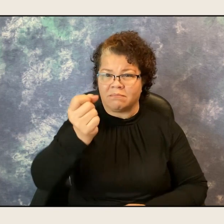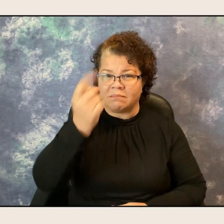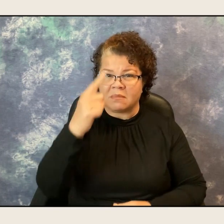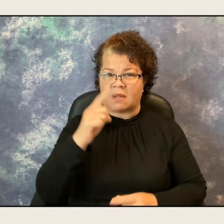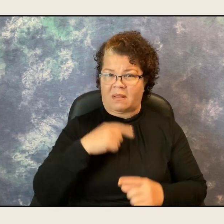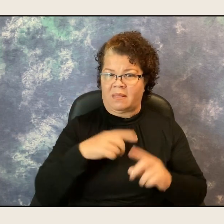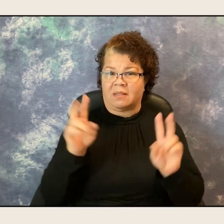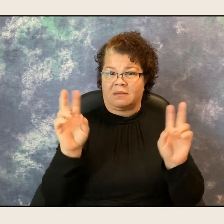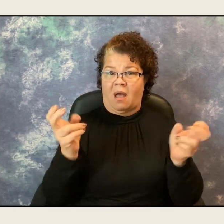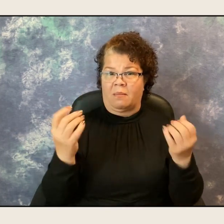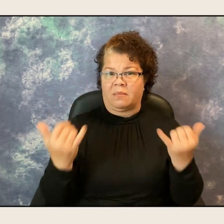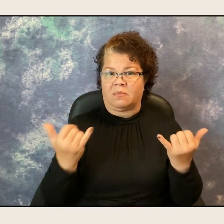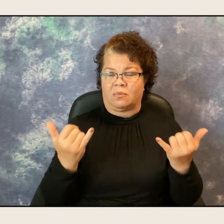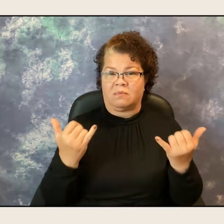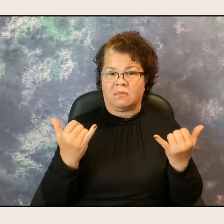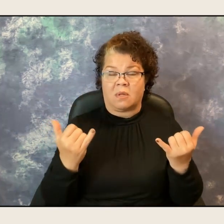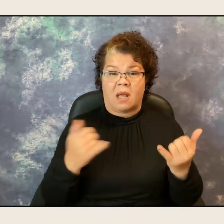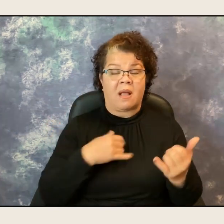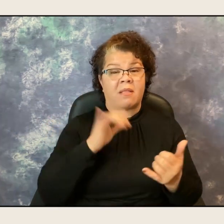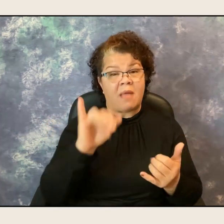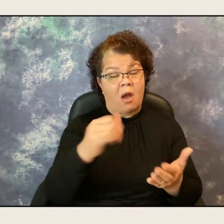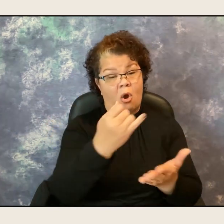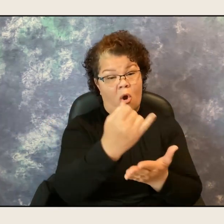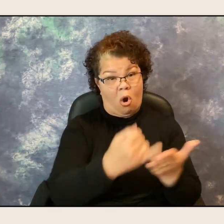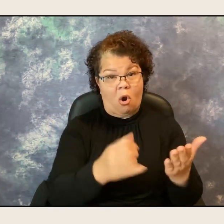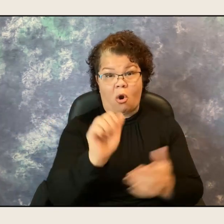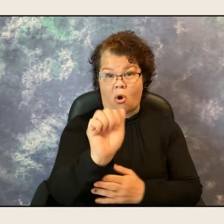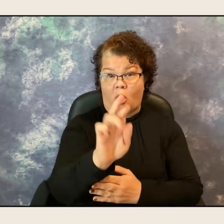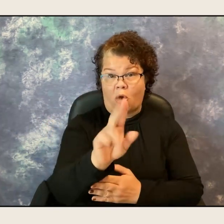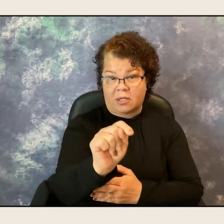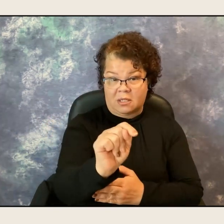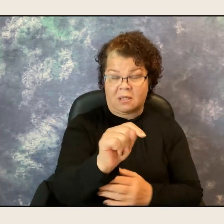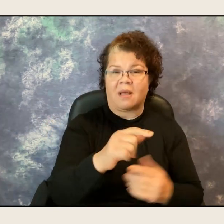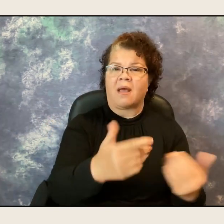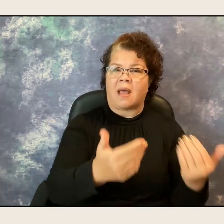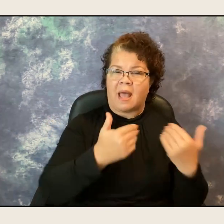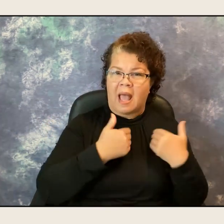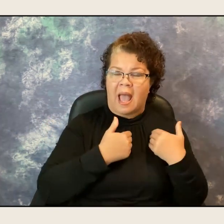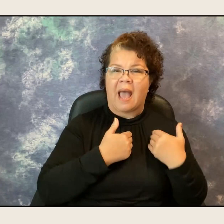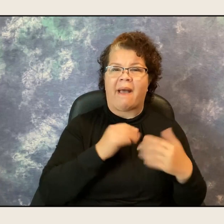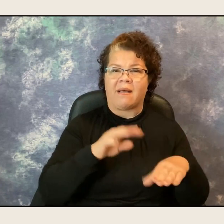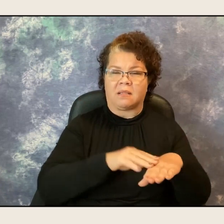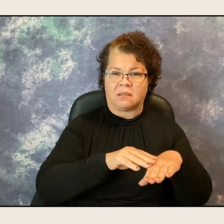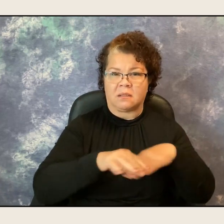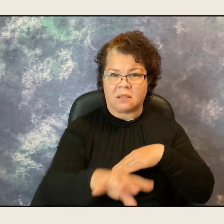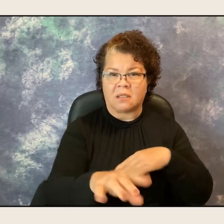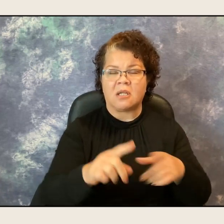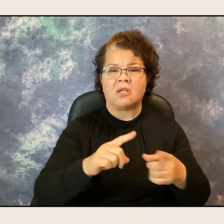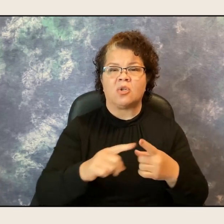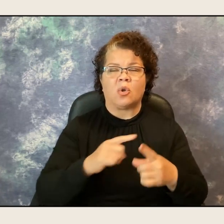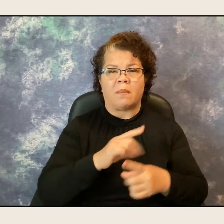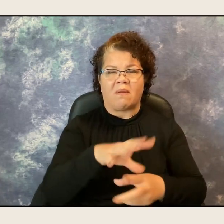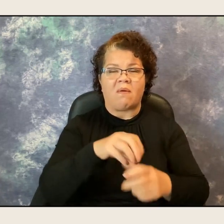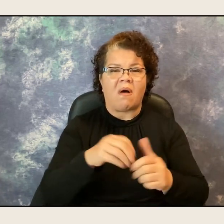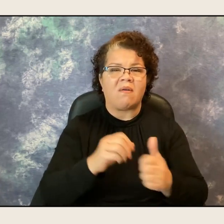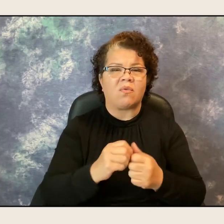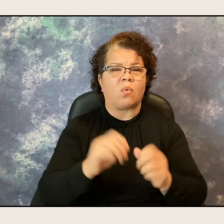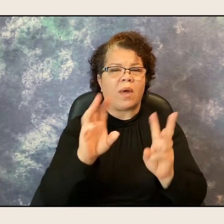which is that art in particular has the power to move the needle on climate engagement. So she, you know, started a Climate Museum.